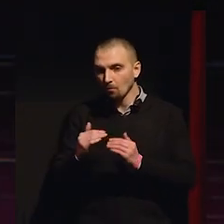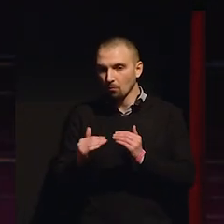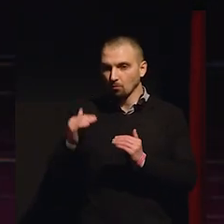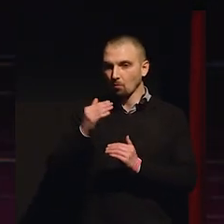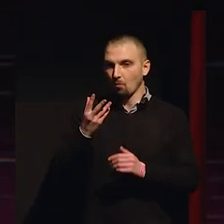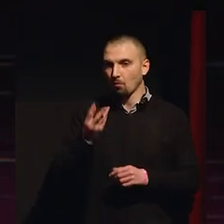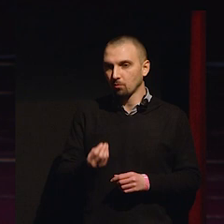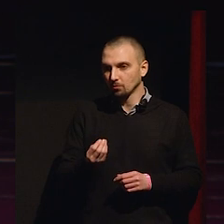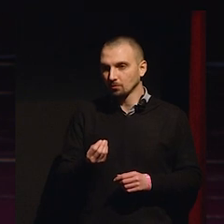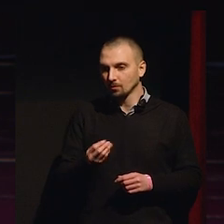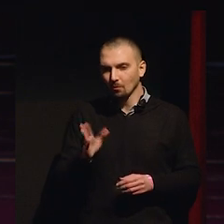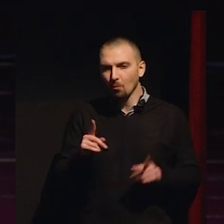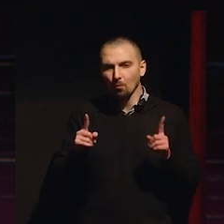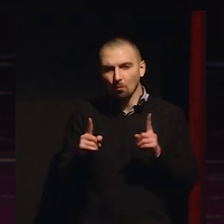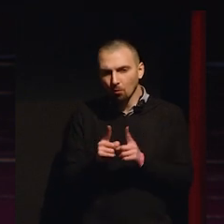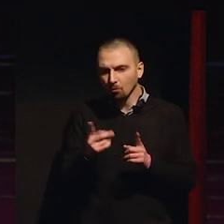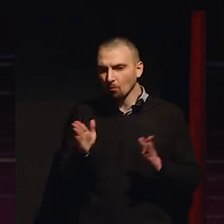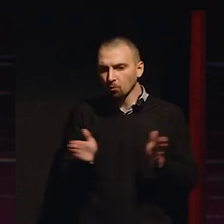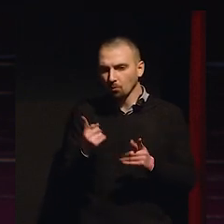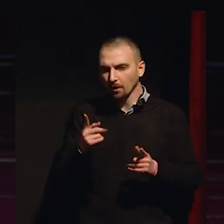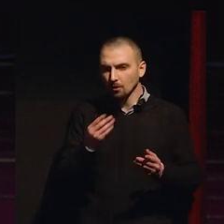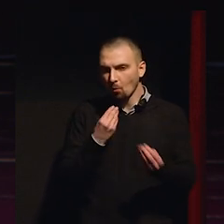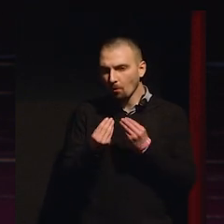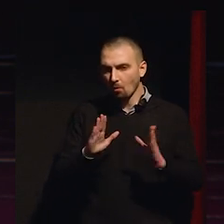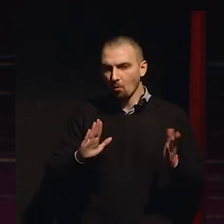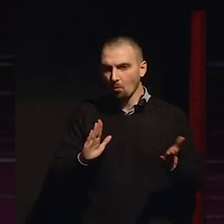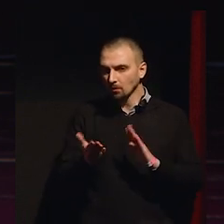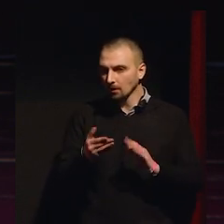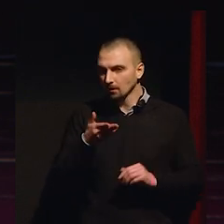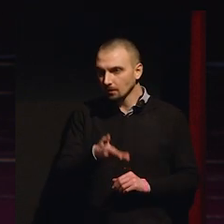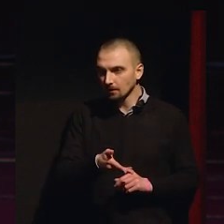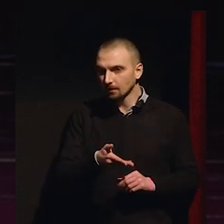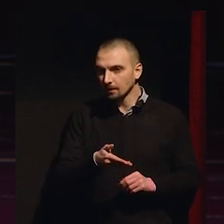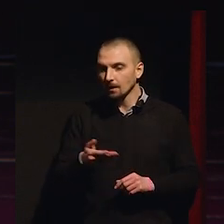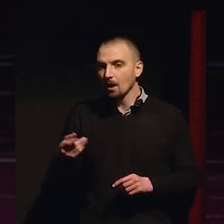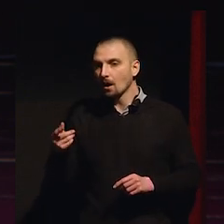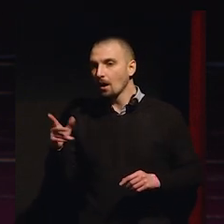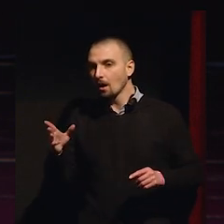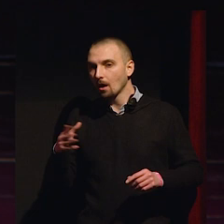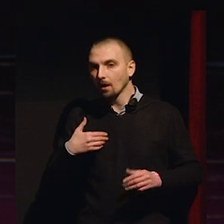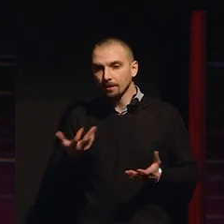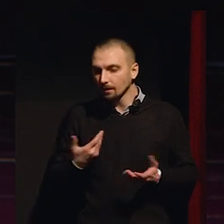For instance, in tiny chat rooms, we spoke about how we can bring together ones who want to donate